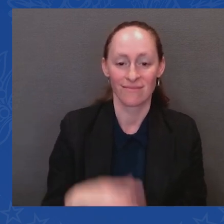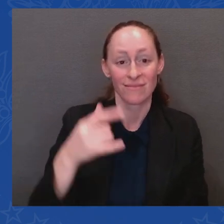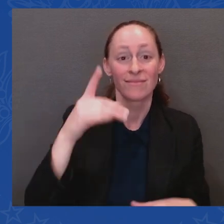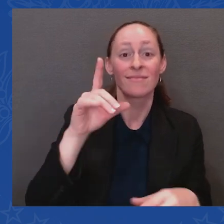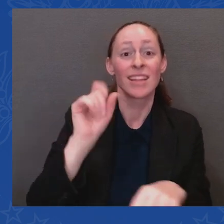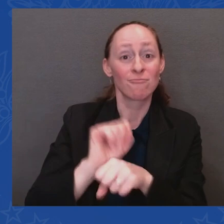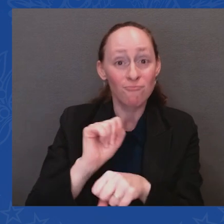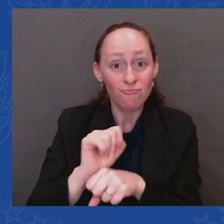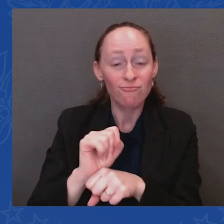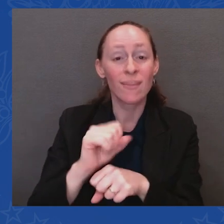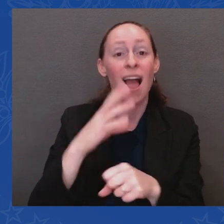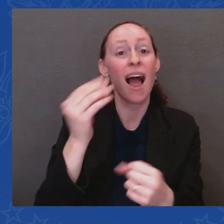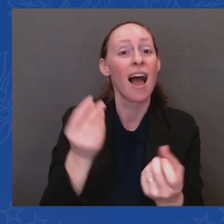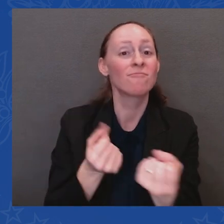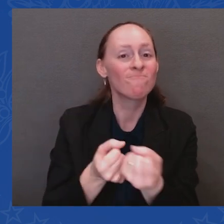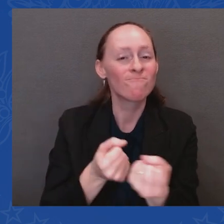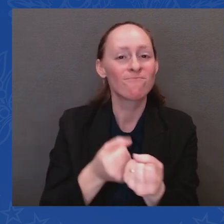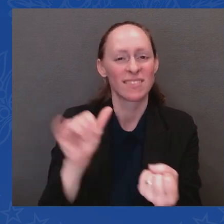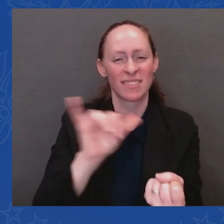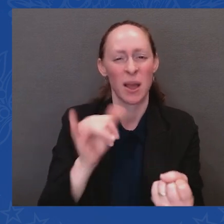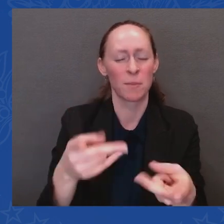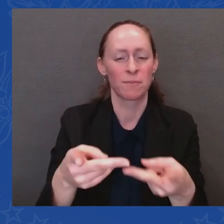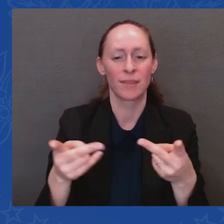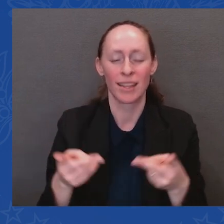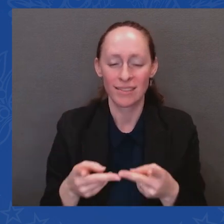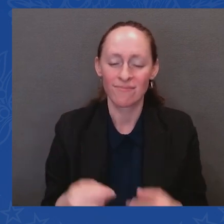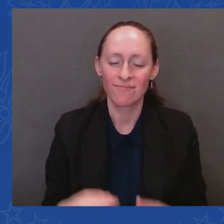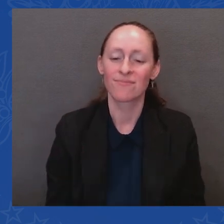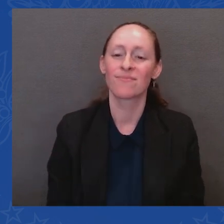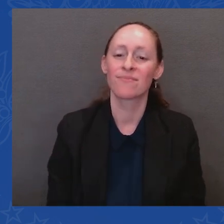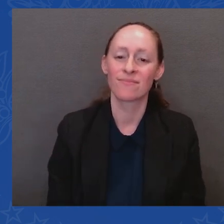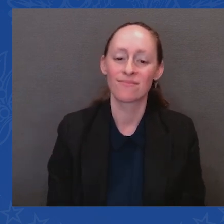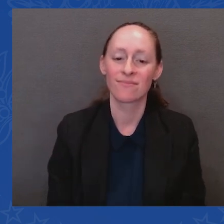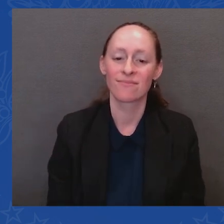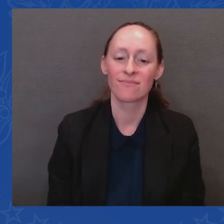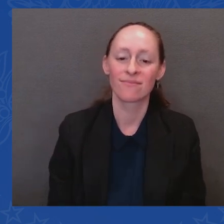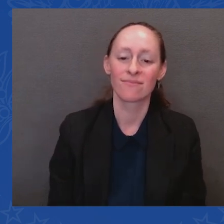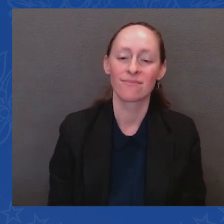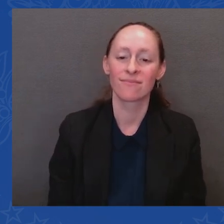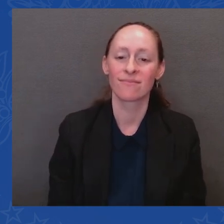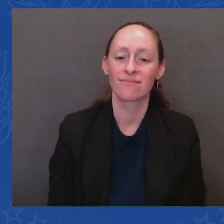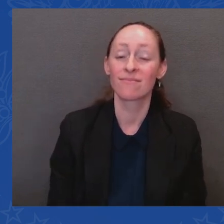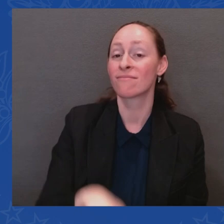Or Clete Cashman. A 94 year old Marine out of Dubuque, Iowa.